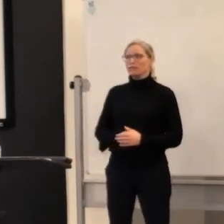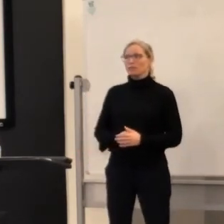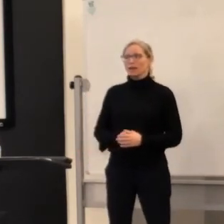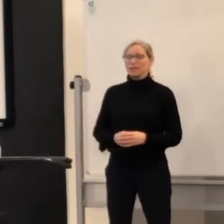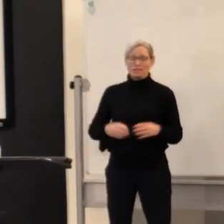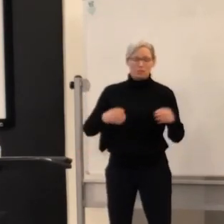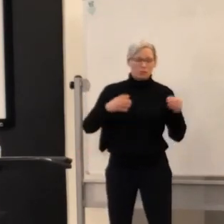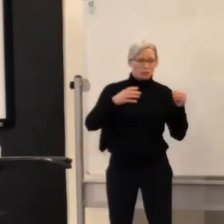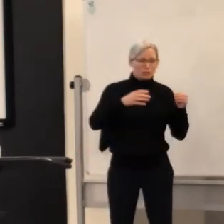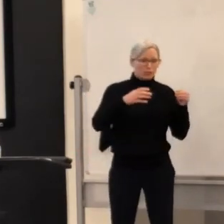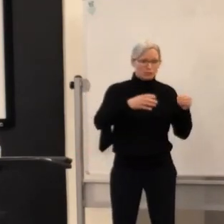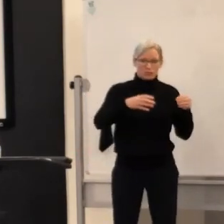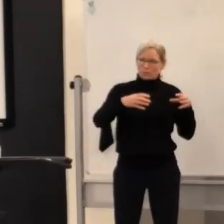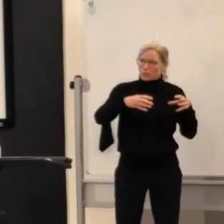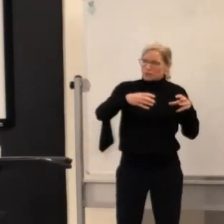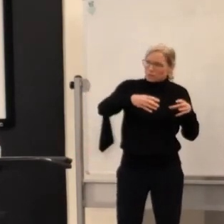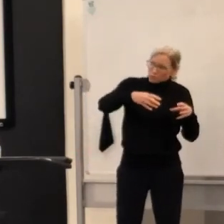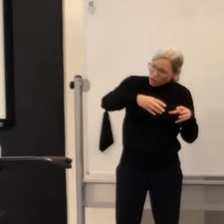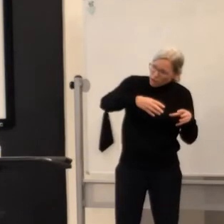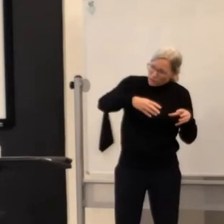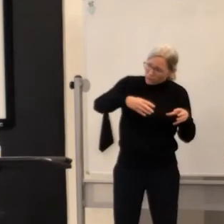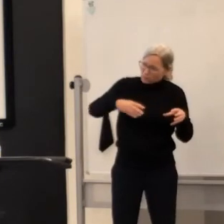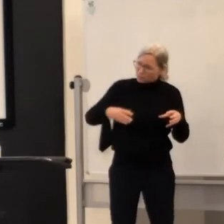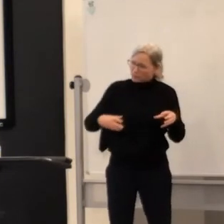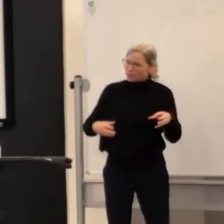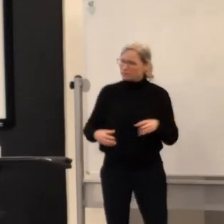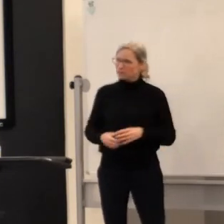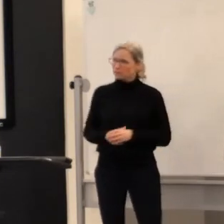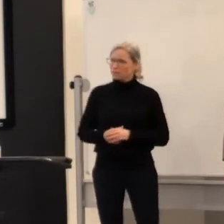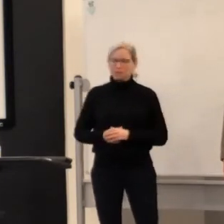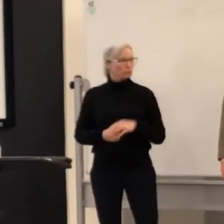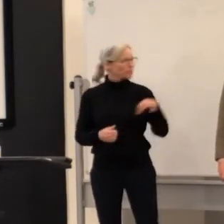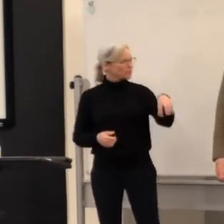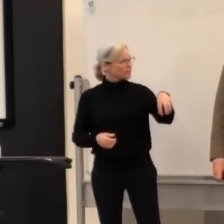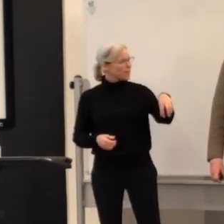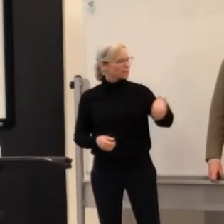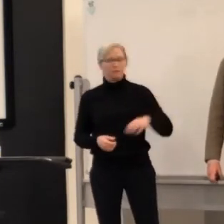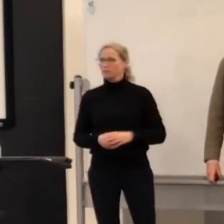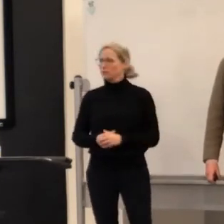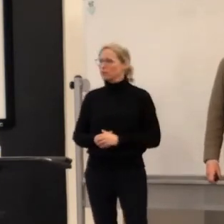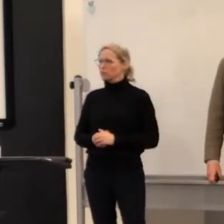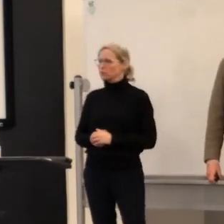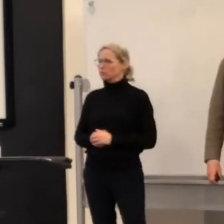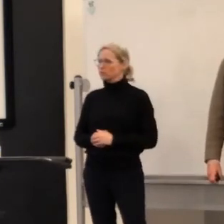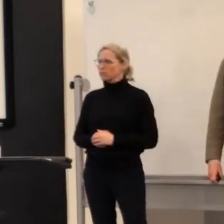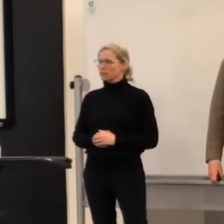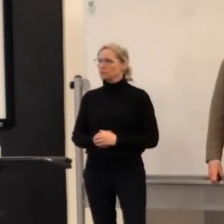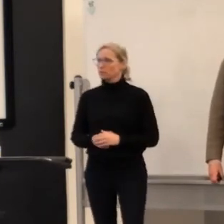those ingredients right, so your focus is really on the secret sauce, right, protecting that, am I close?